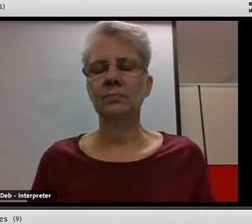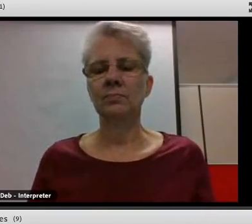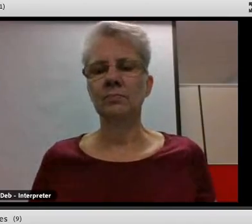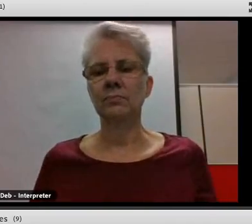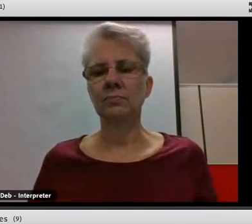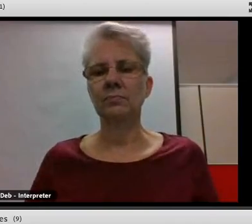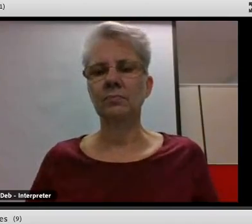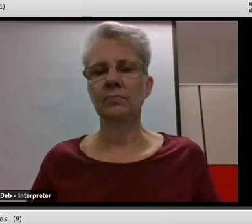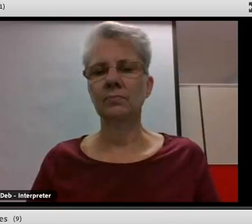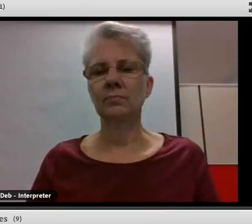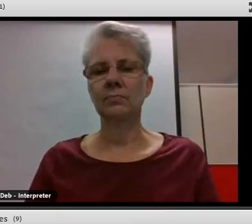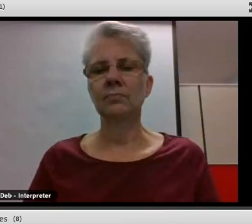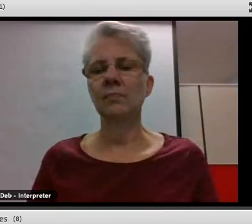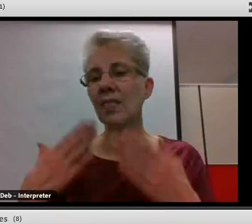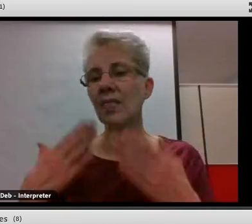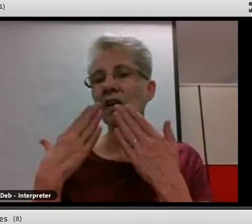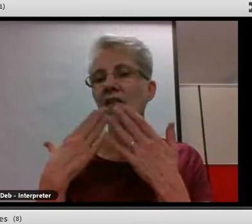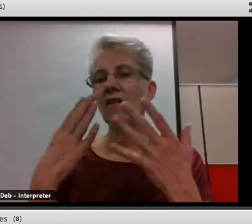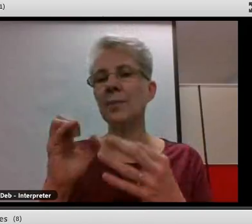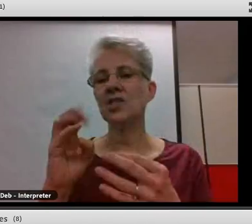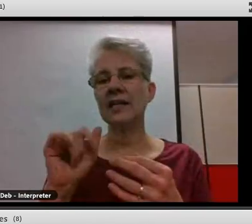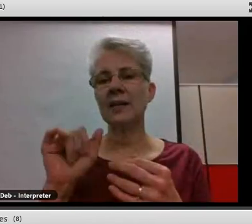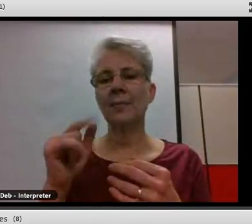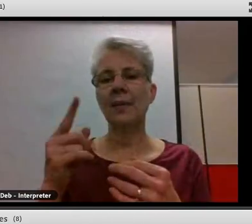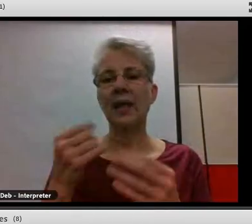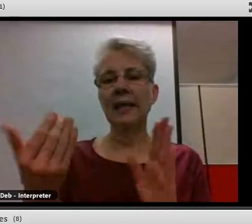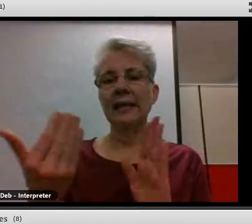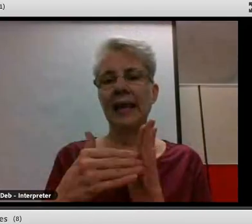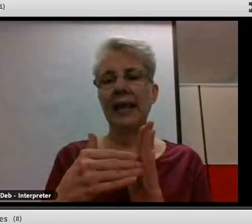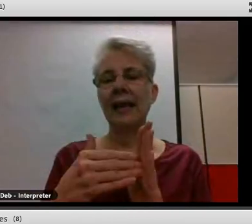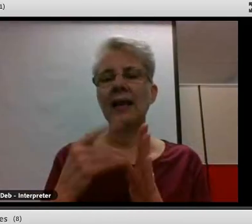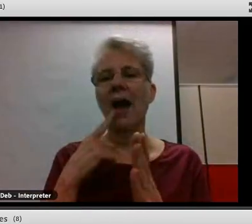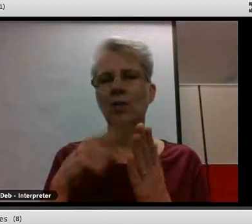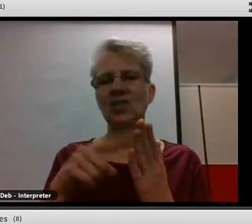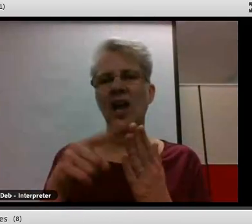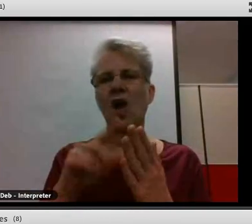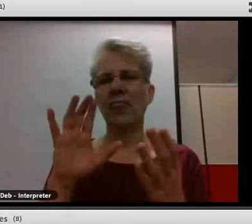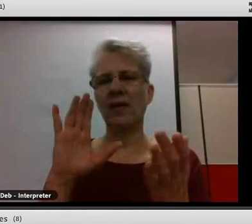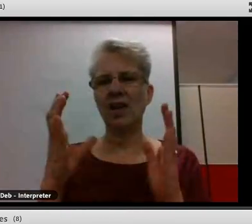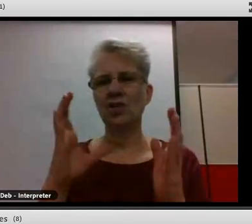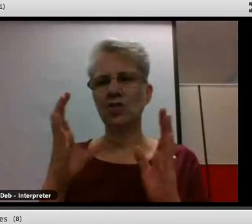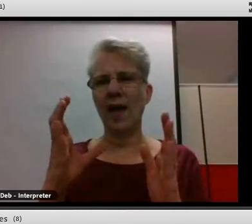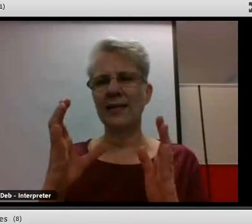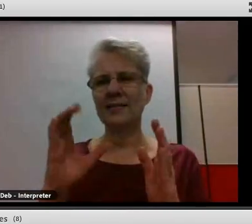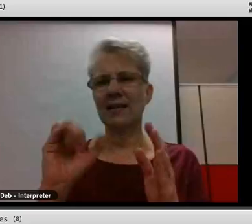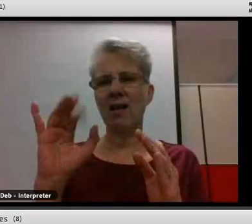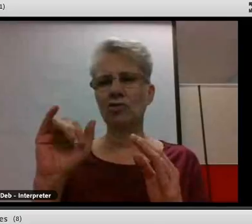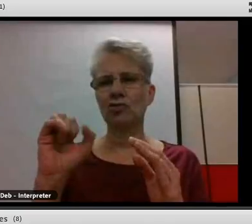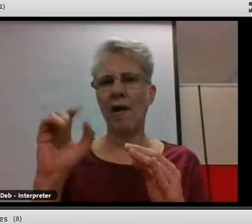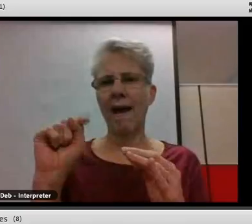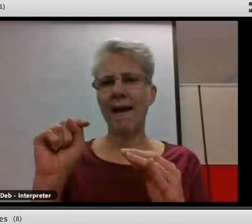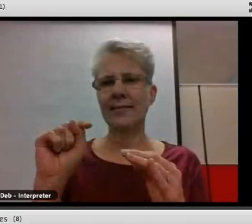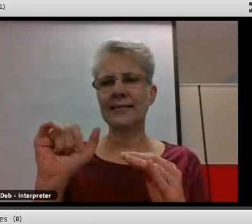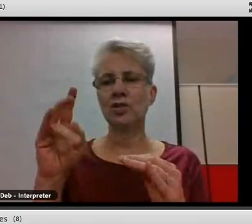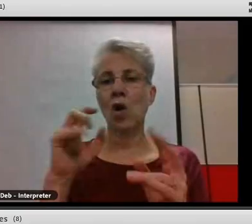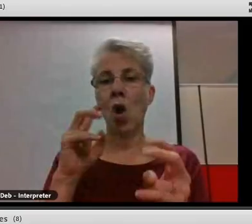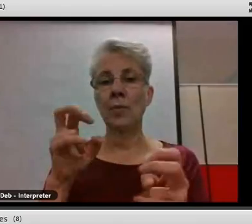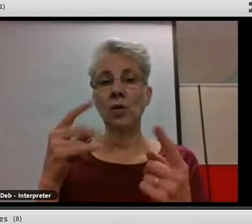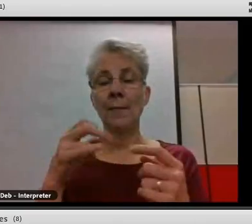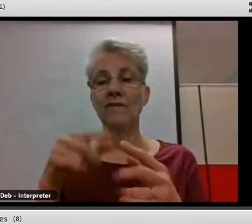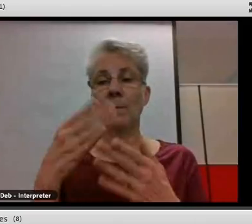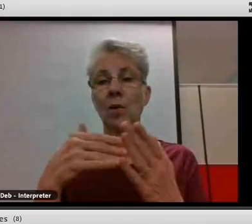HTML according to 508 or the W3C.